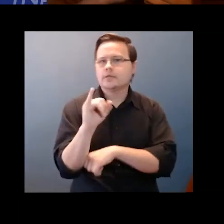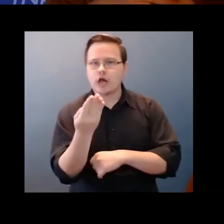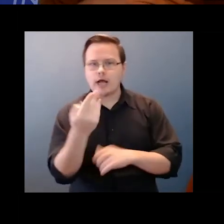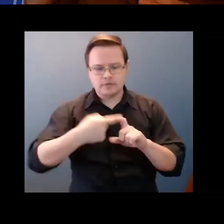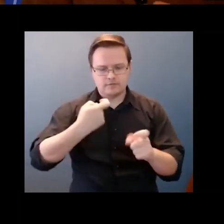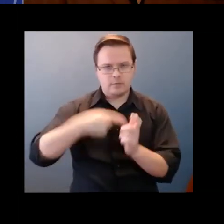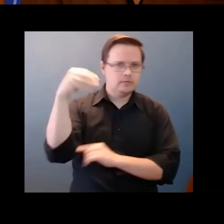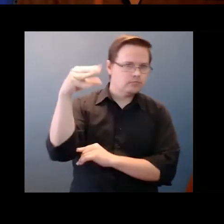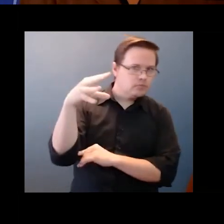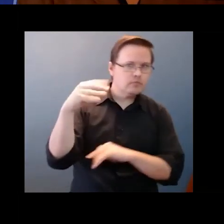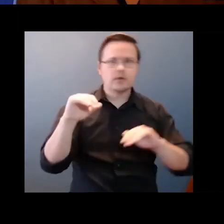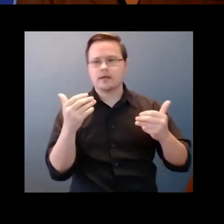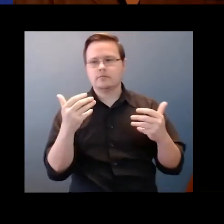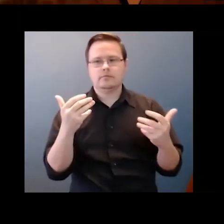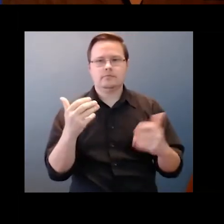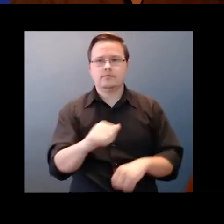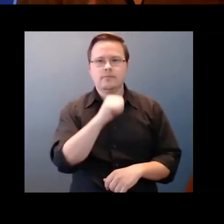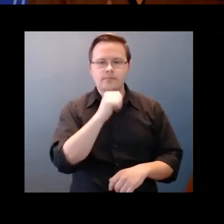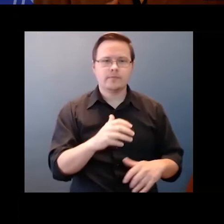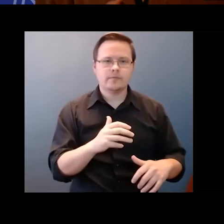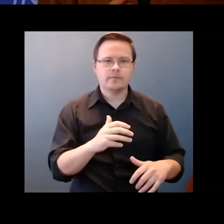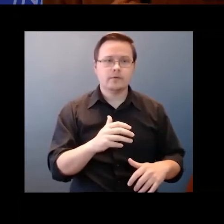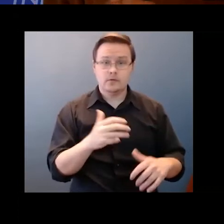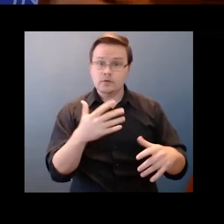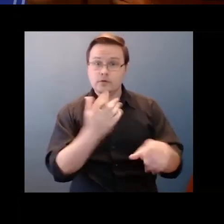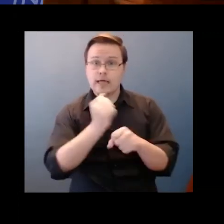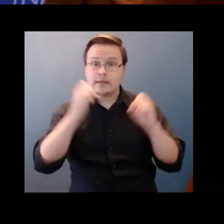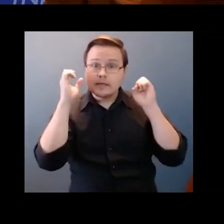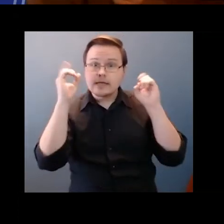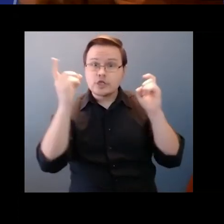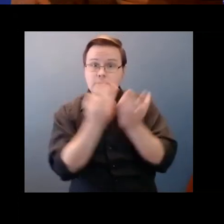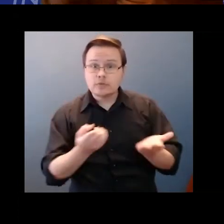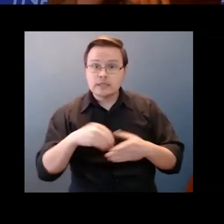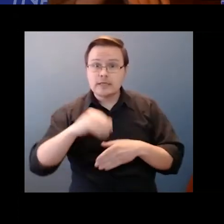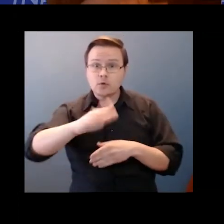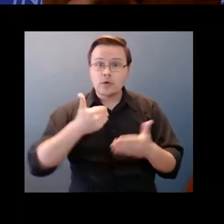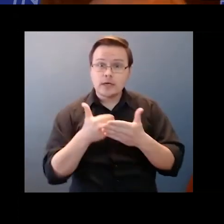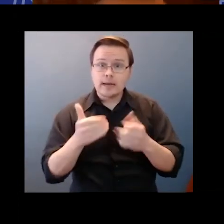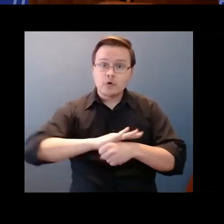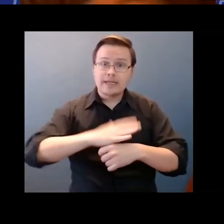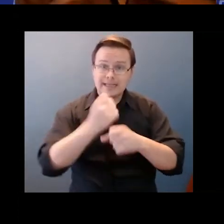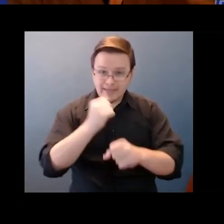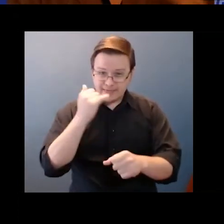you know, they're not going to go to I do get the educational resources in your neighborhood to get the kinds of jobs that you're hoping for.